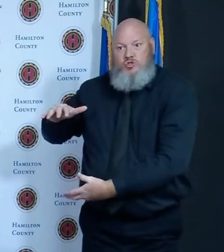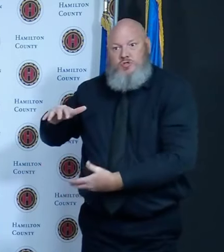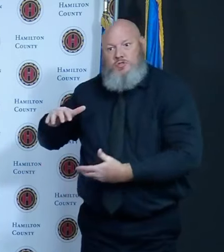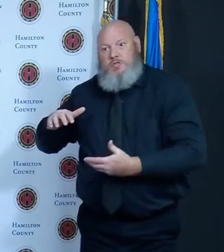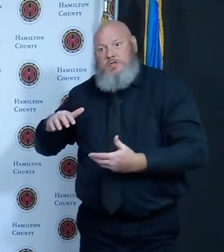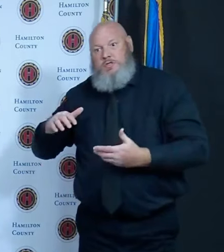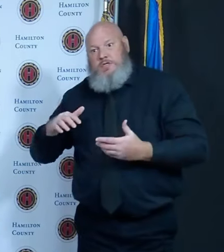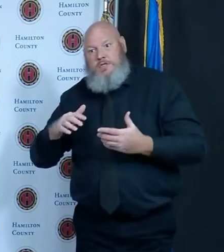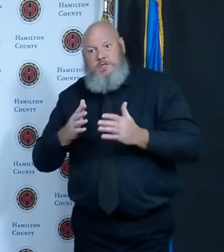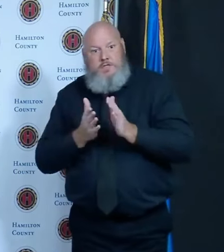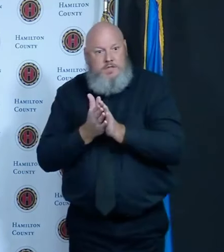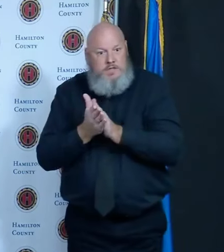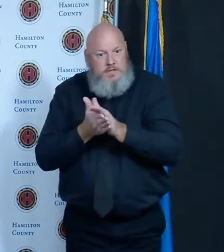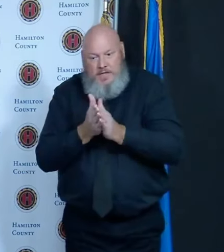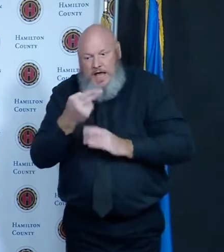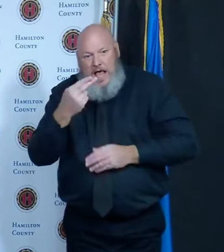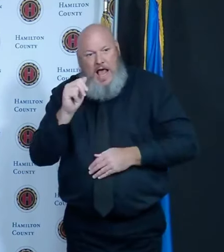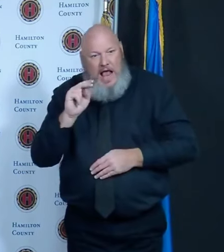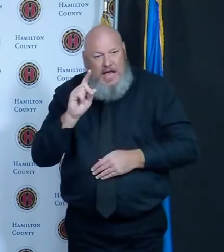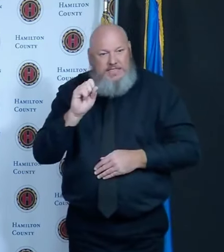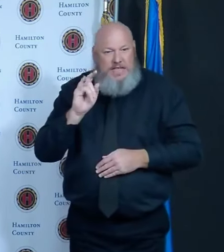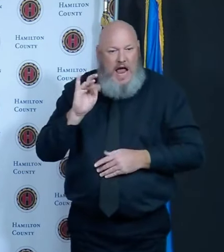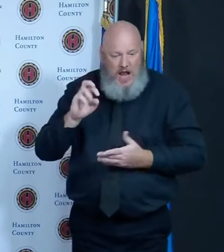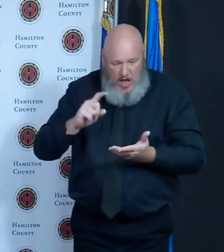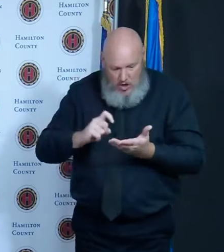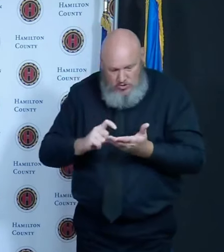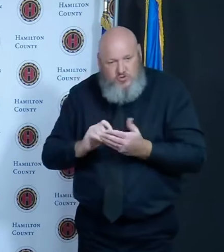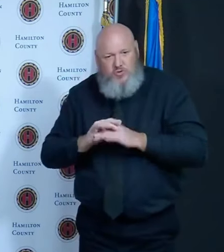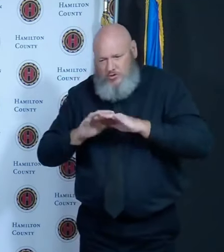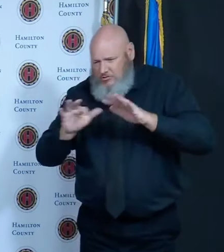got that number for you it's the same number by the way in both cases so the